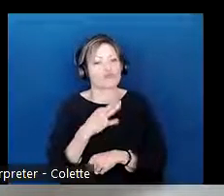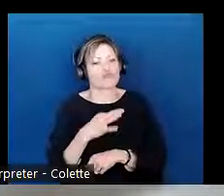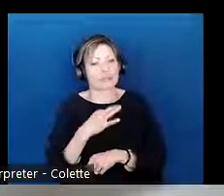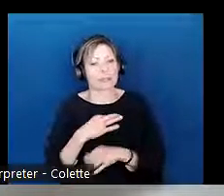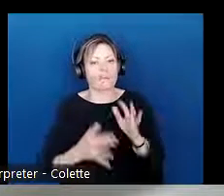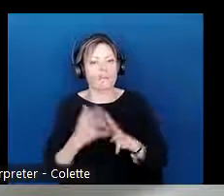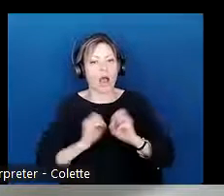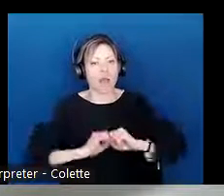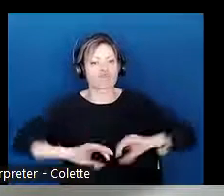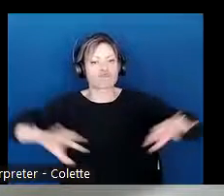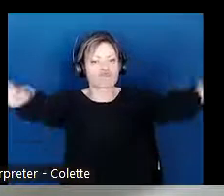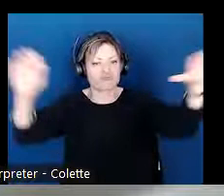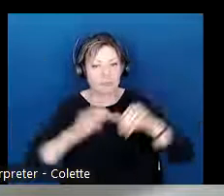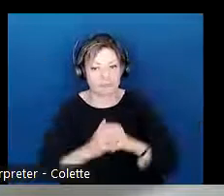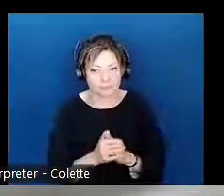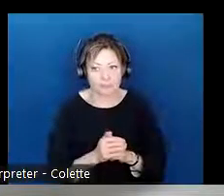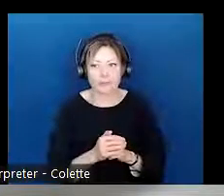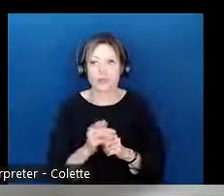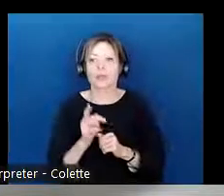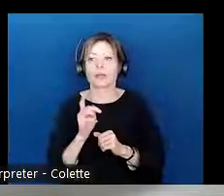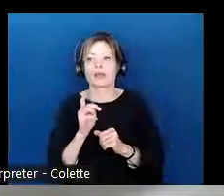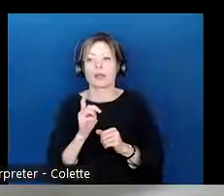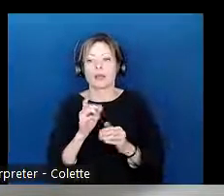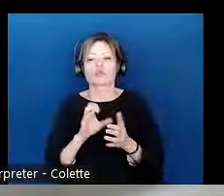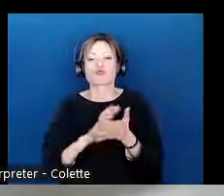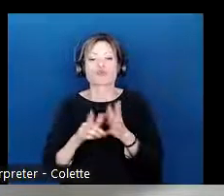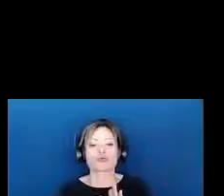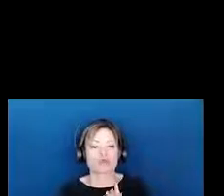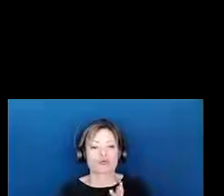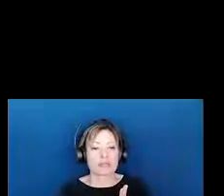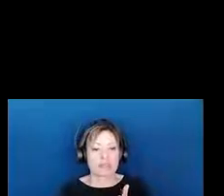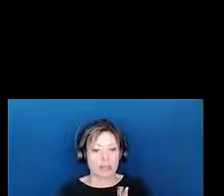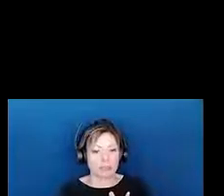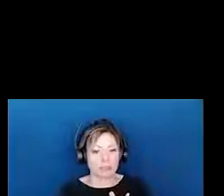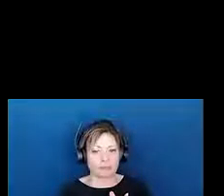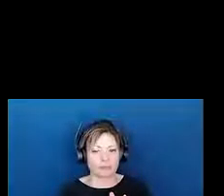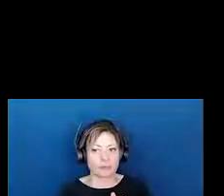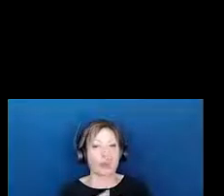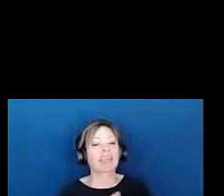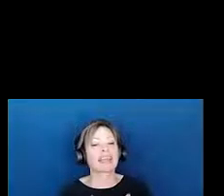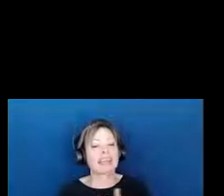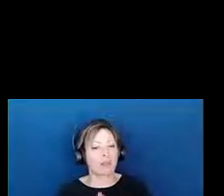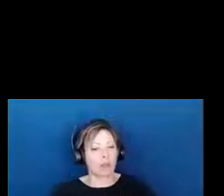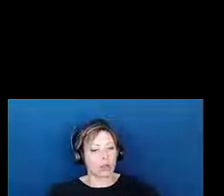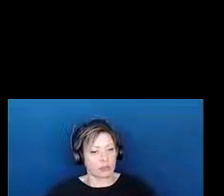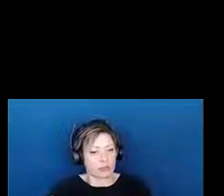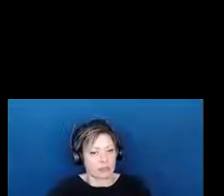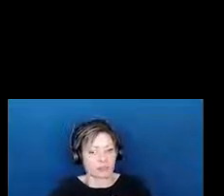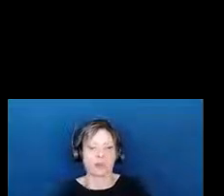So on on the heathland um we have a lot of different types of butterflies and some quite rare